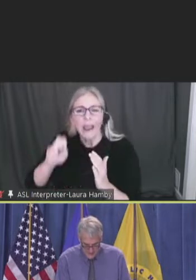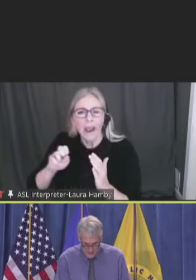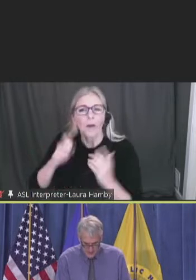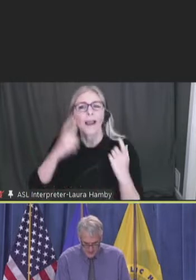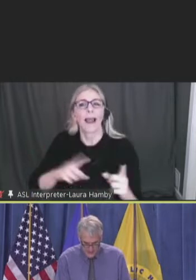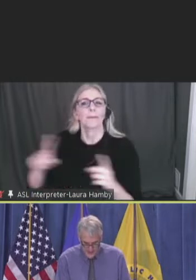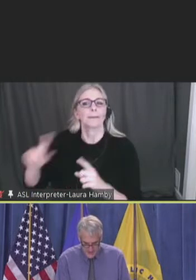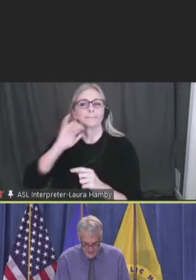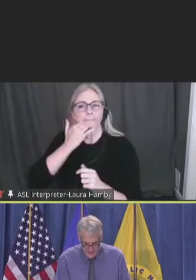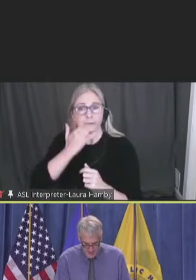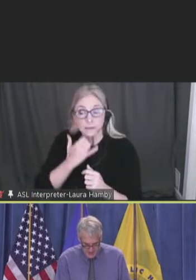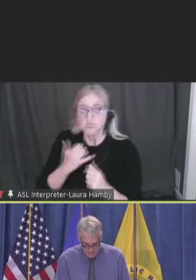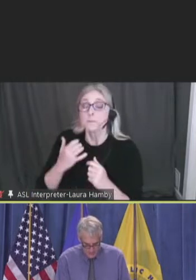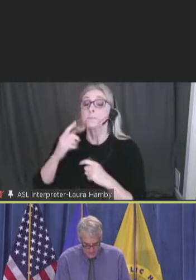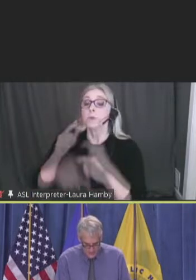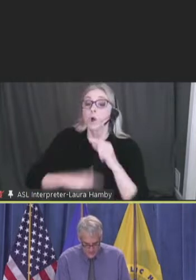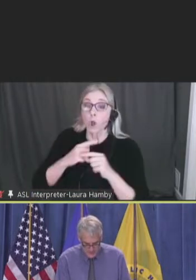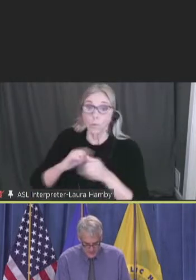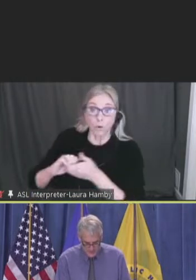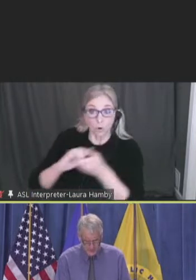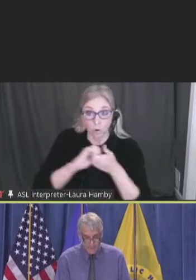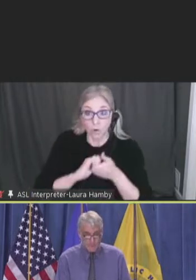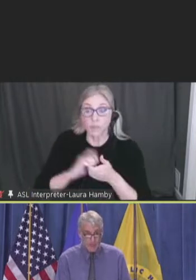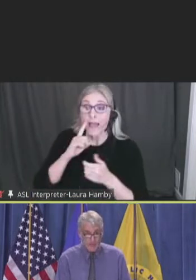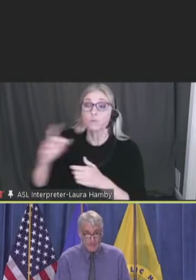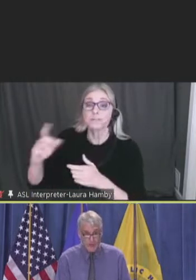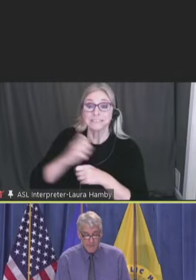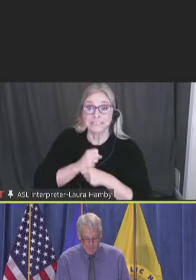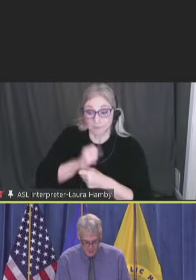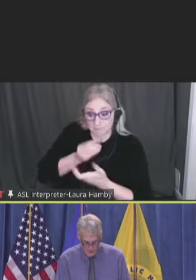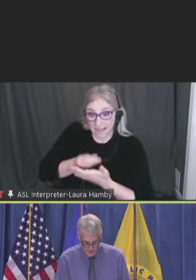The Global Vaccine Data Network, which receives funding from public and private partners,